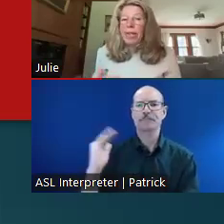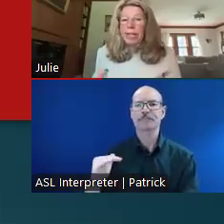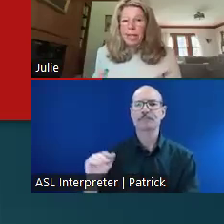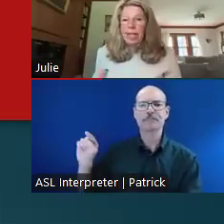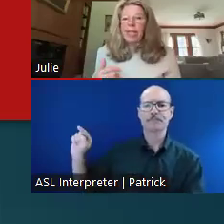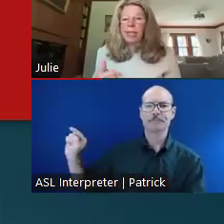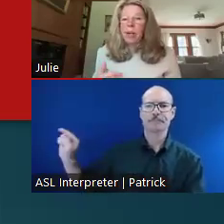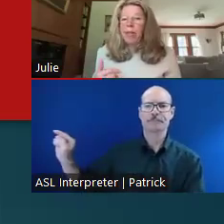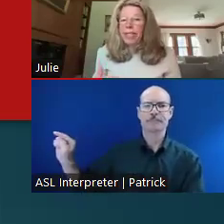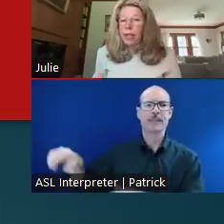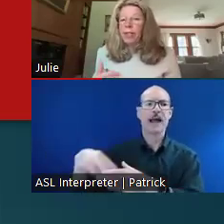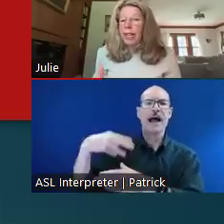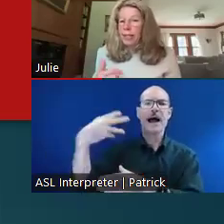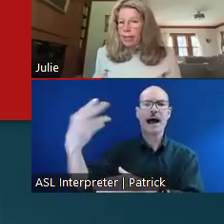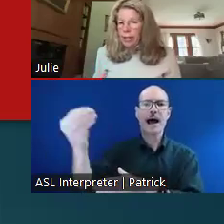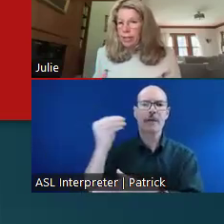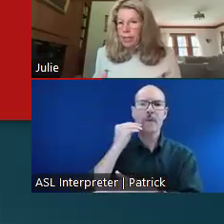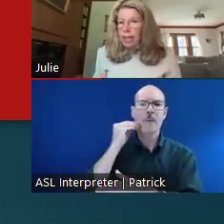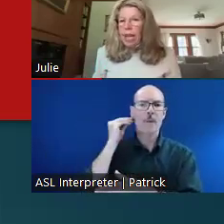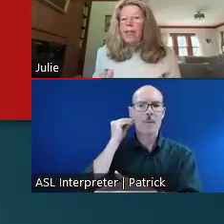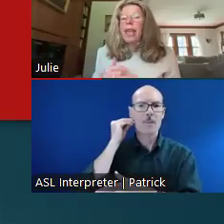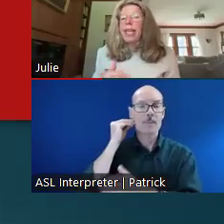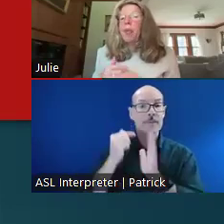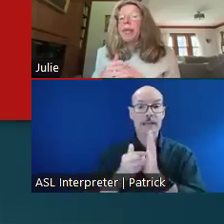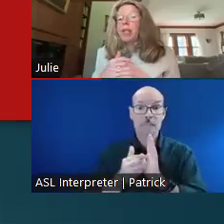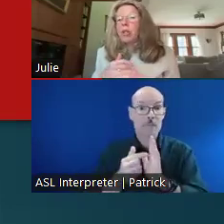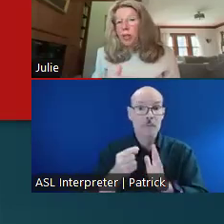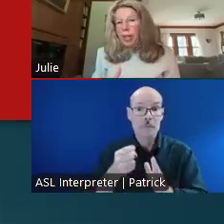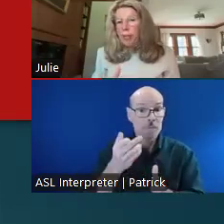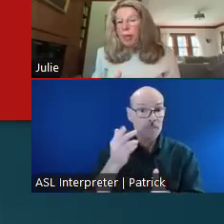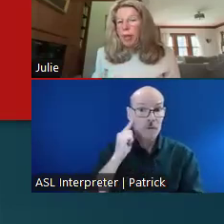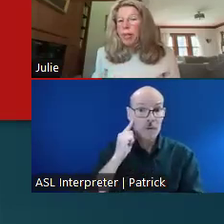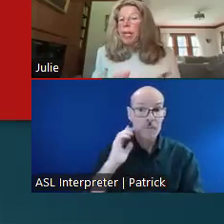Out-of-home care services. Many people don't know about the assistance of adult day centers.